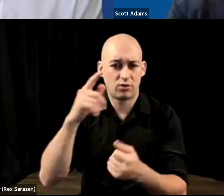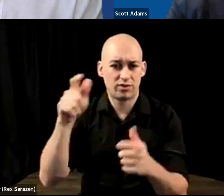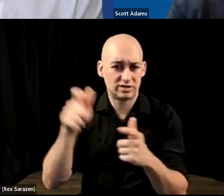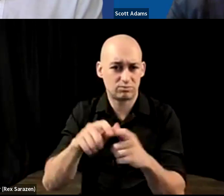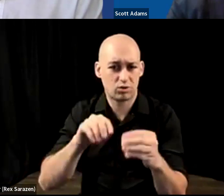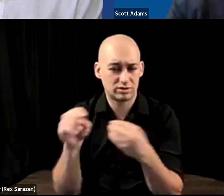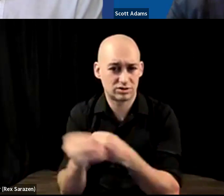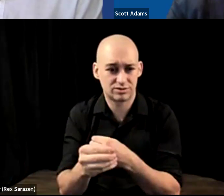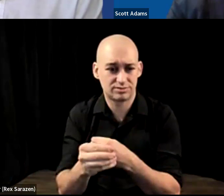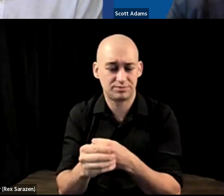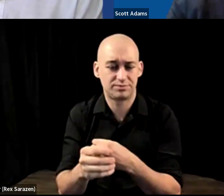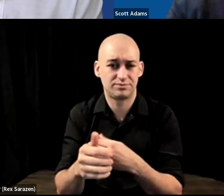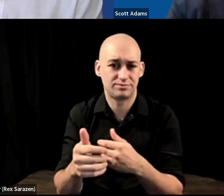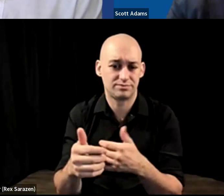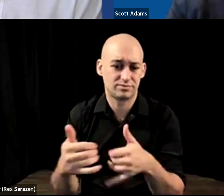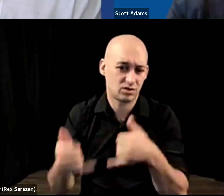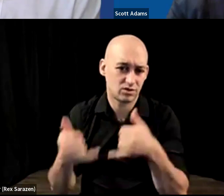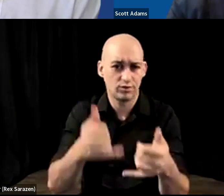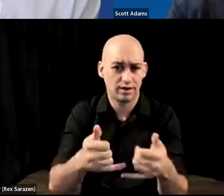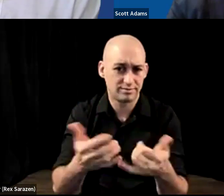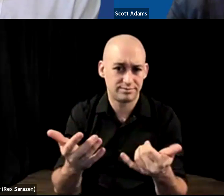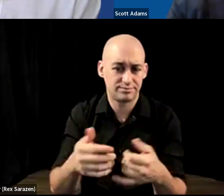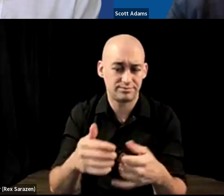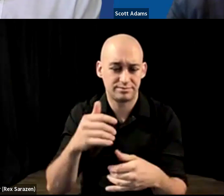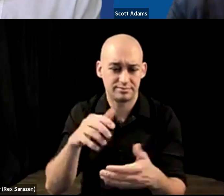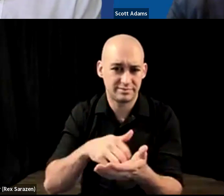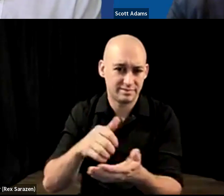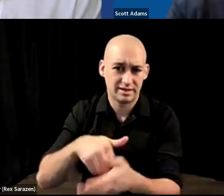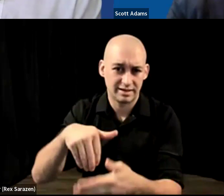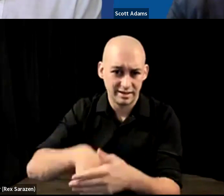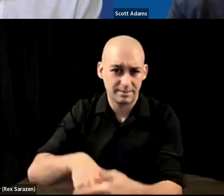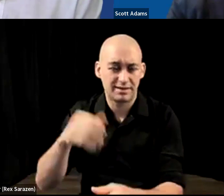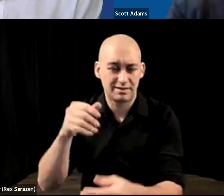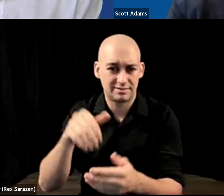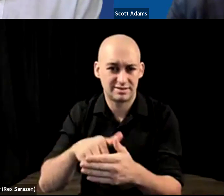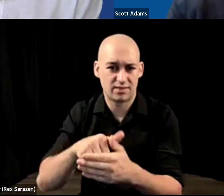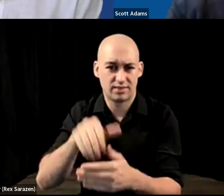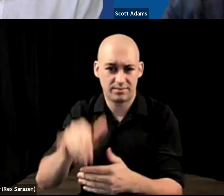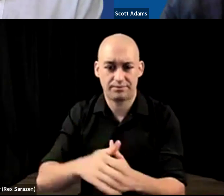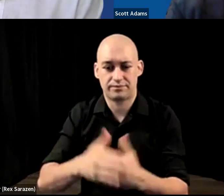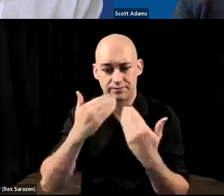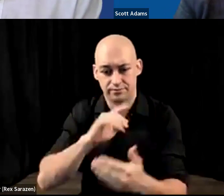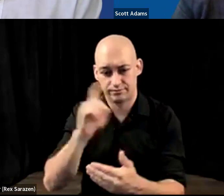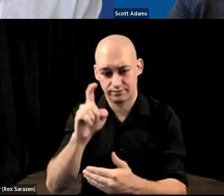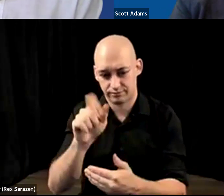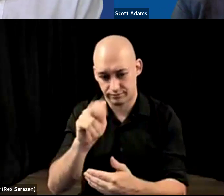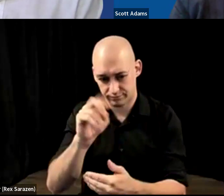already able to dig deeply into this. Thank you. Thanks, Xandy. I think, it's a great question.